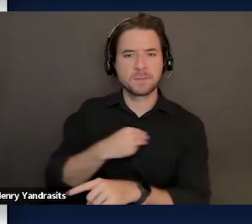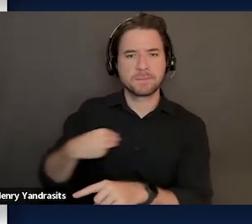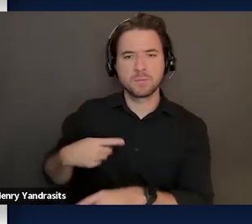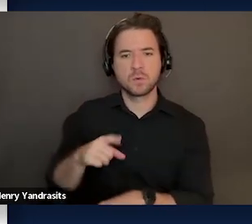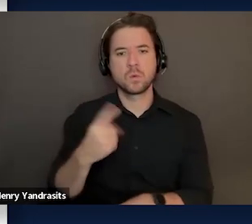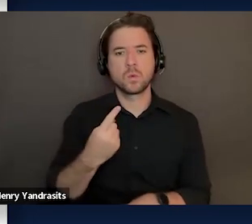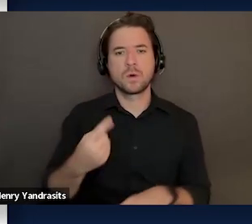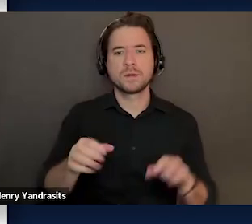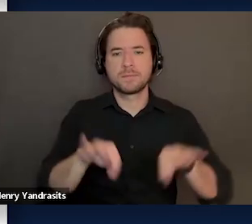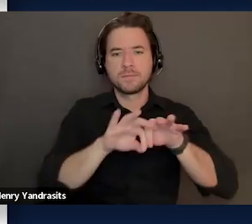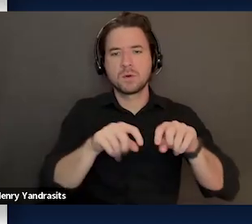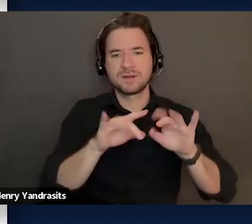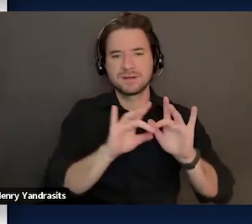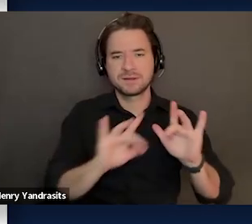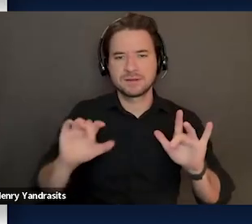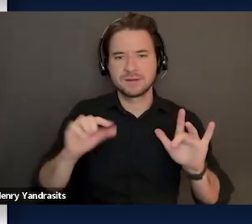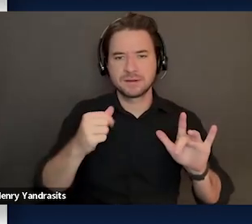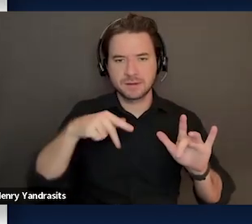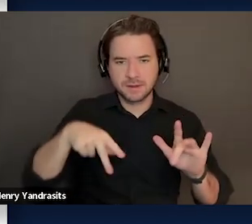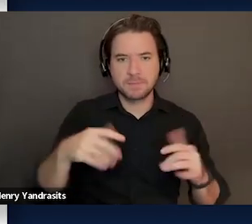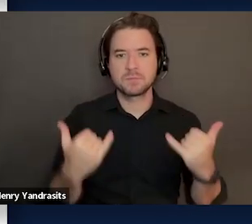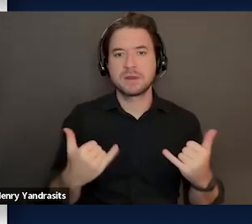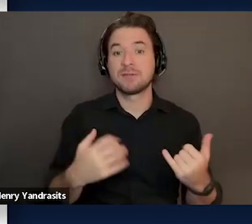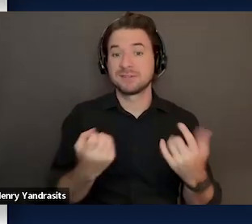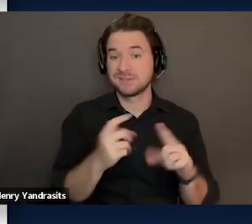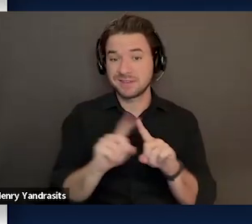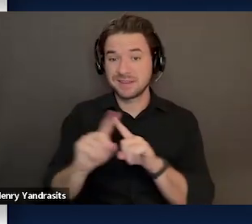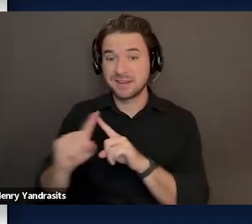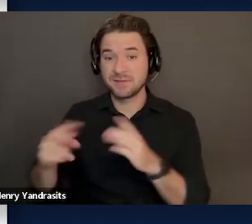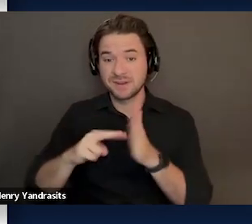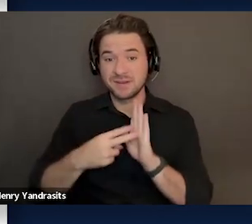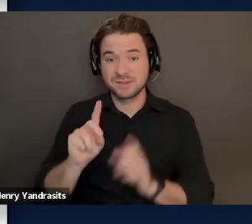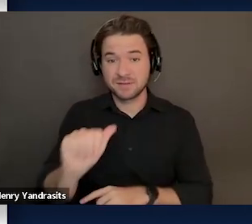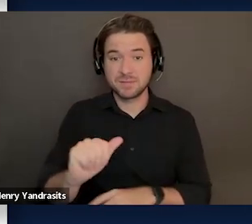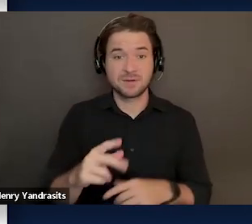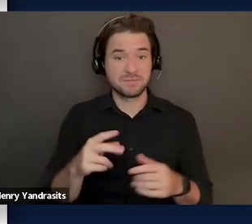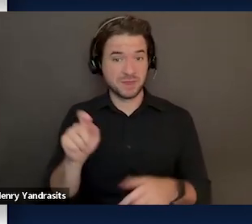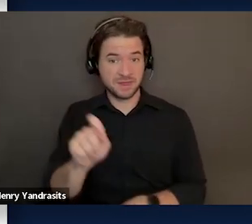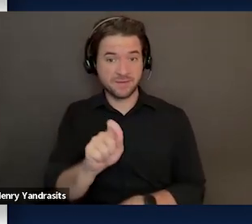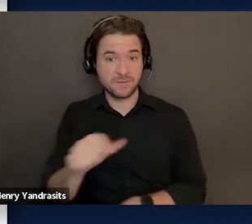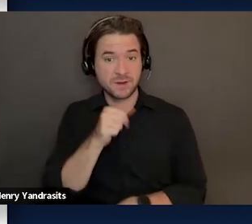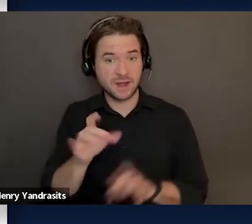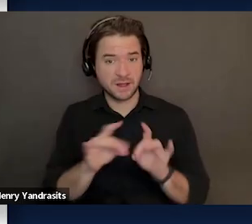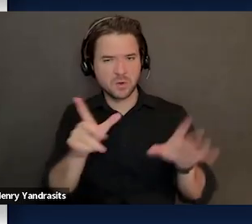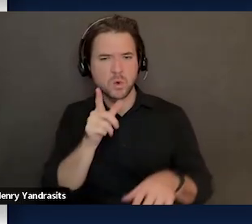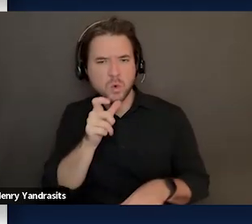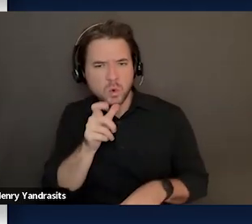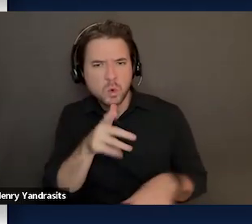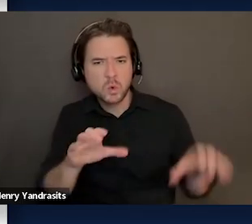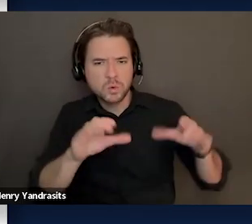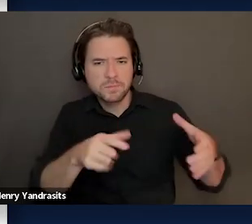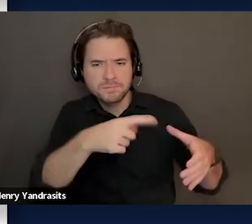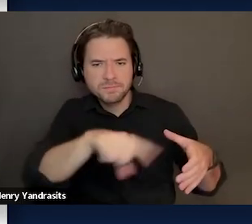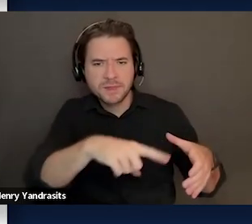A key gap is that currently, there are several definitions of disability, and therefore it is not clear who will be the population with health disparities.